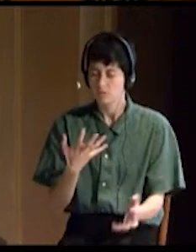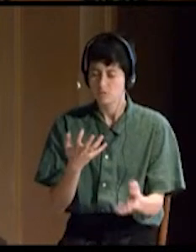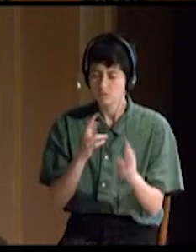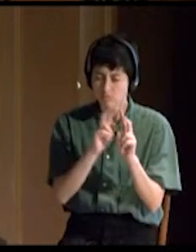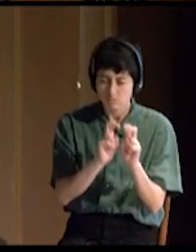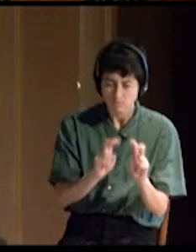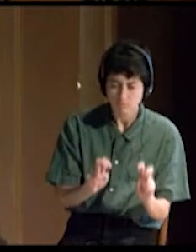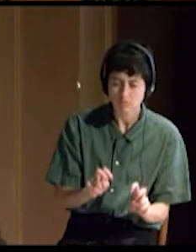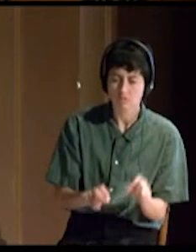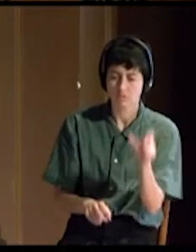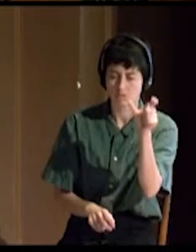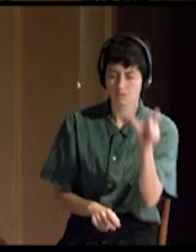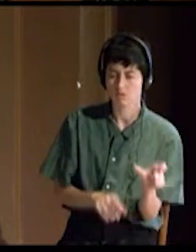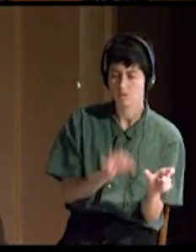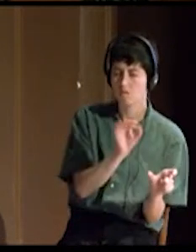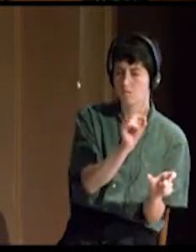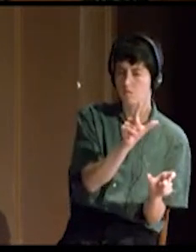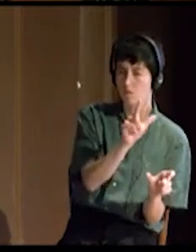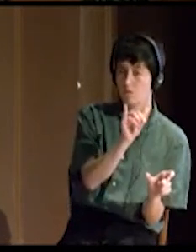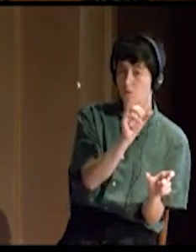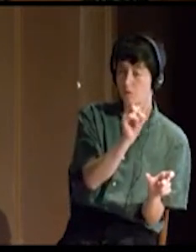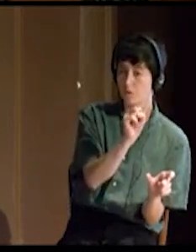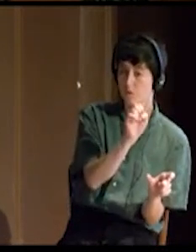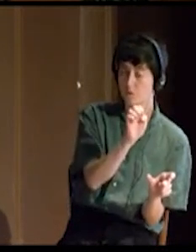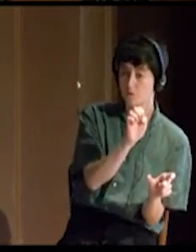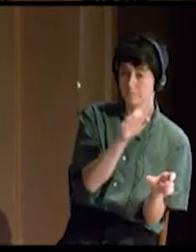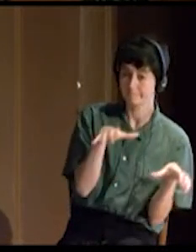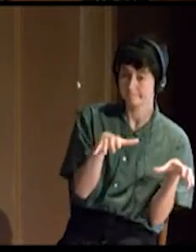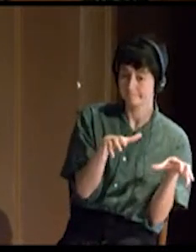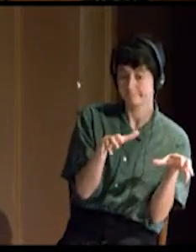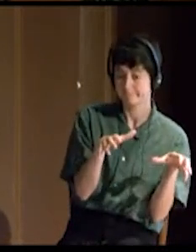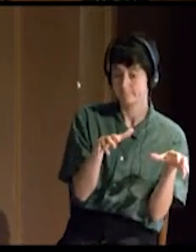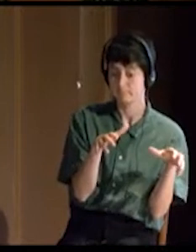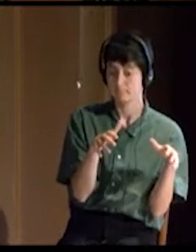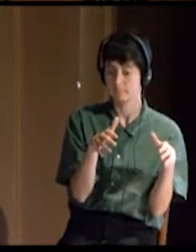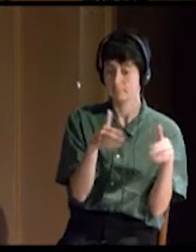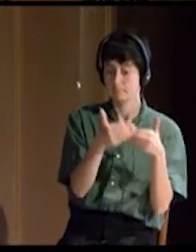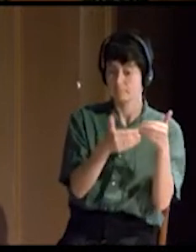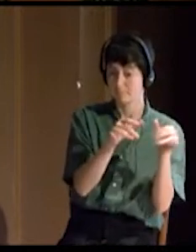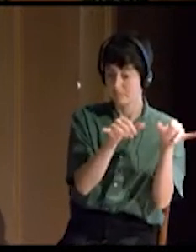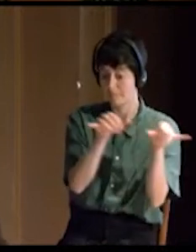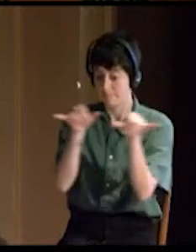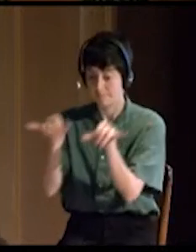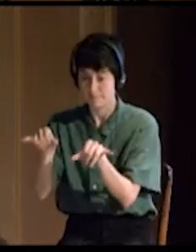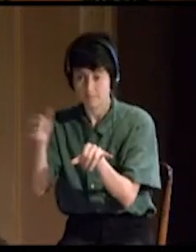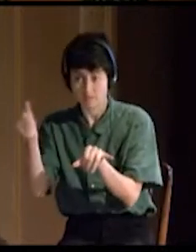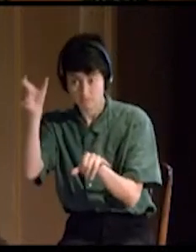And next, now I'm going to focus on the foliose forms because historically they've only been known